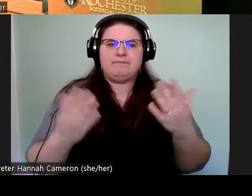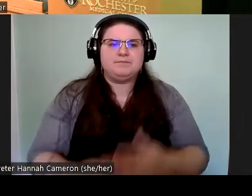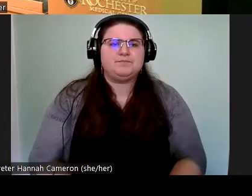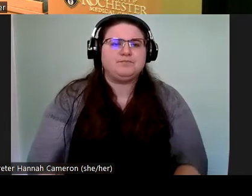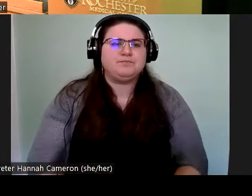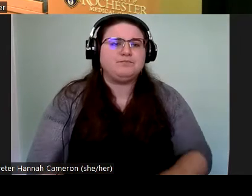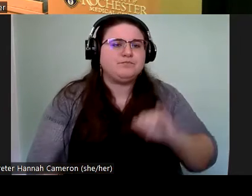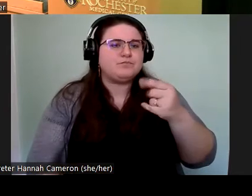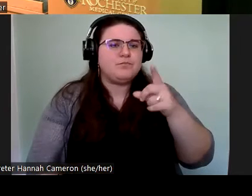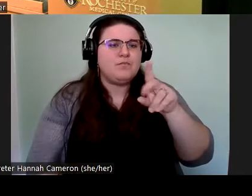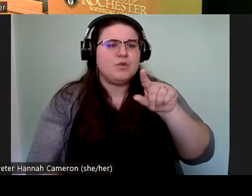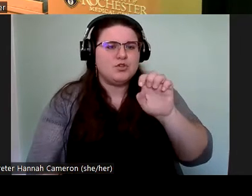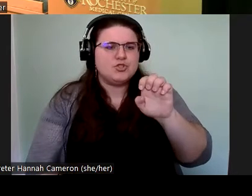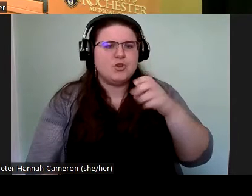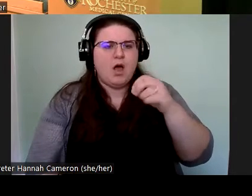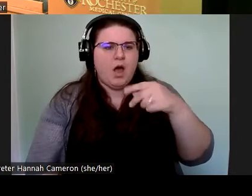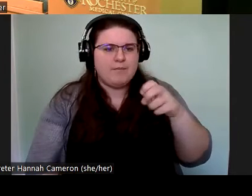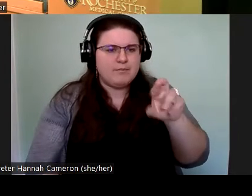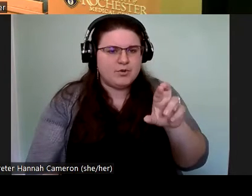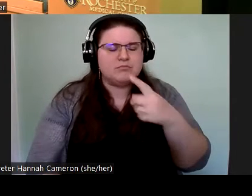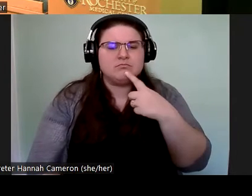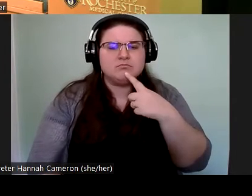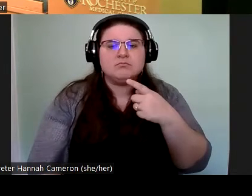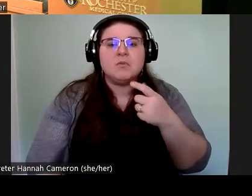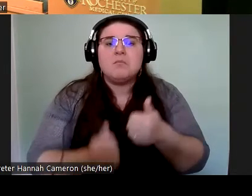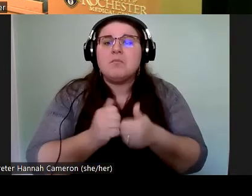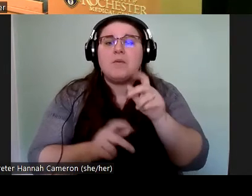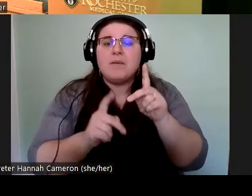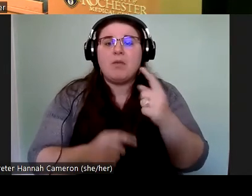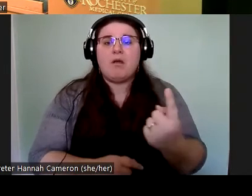the people who came into US court did not have involved family members and they always wondered